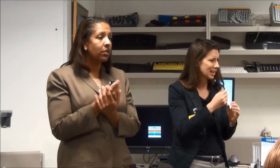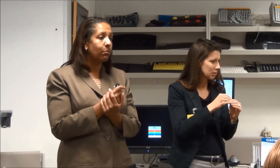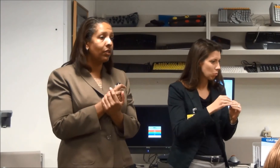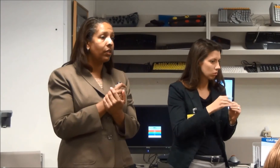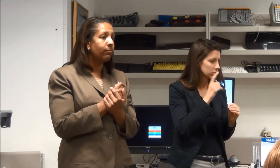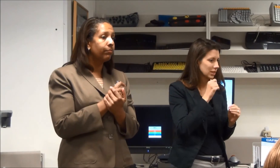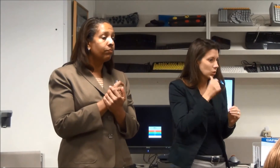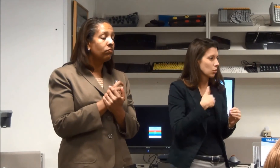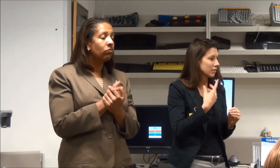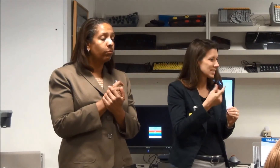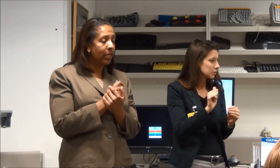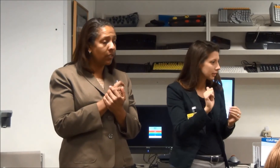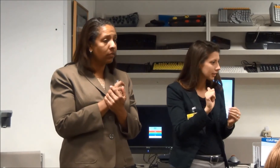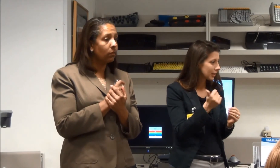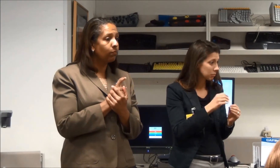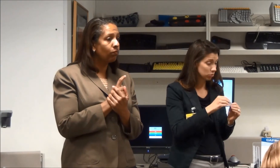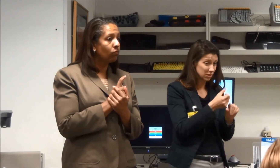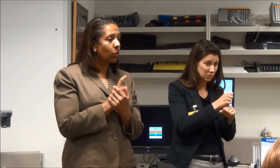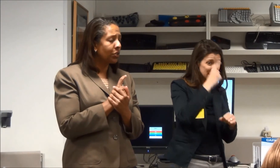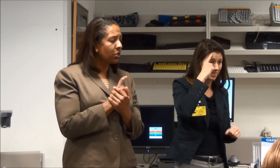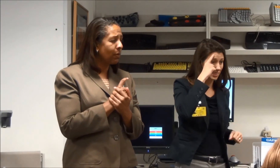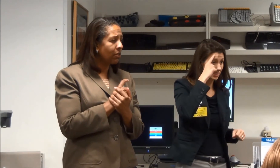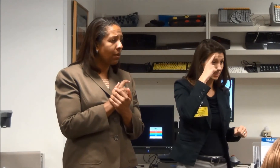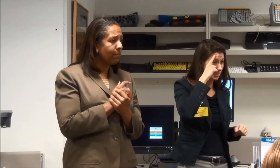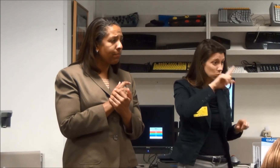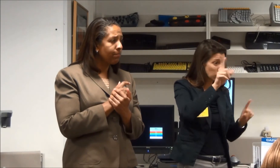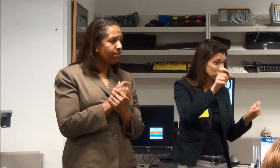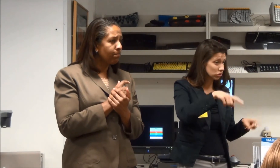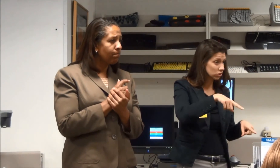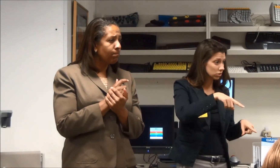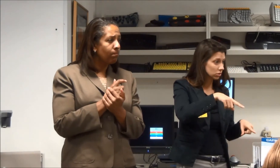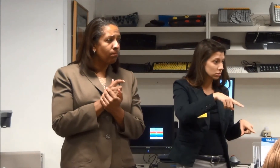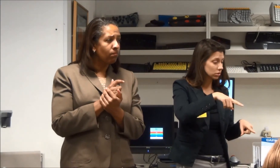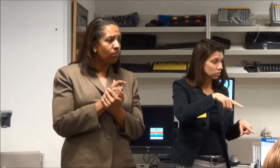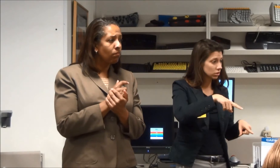a disability. Makes sense? Questions about that?